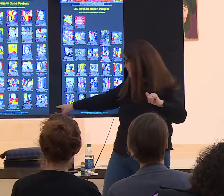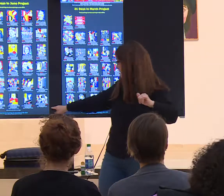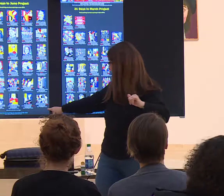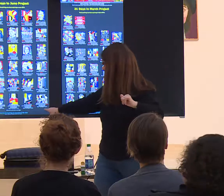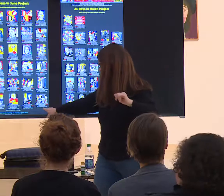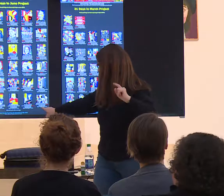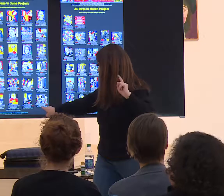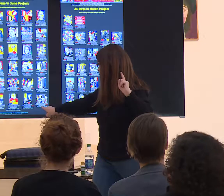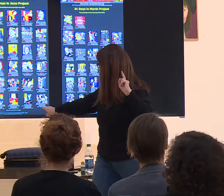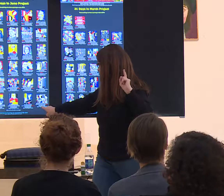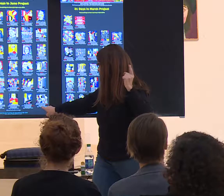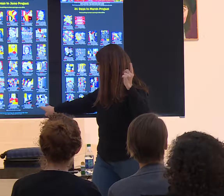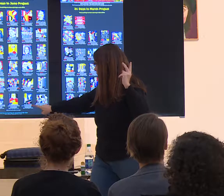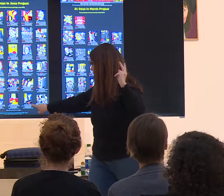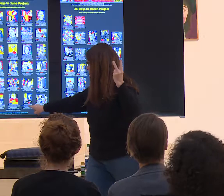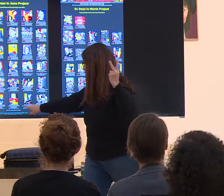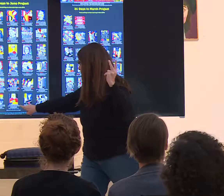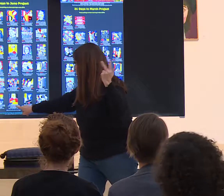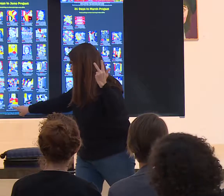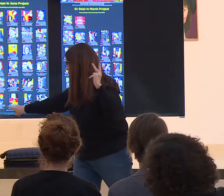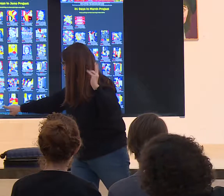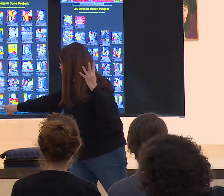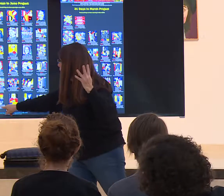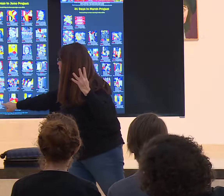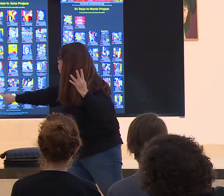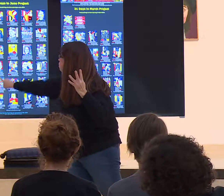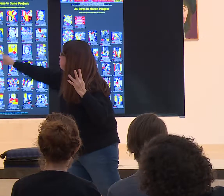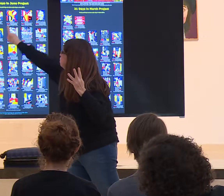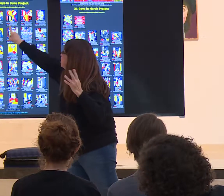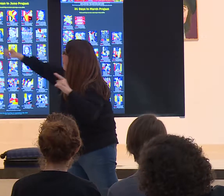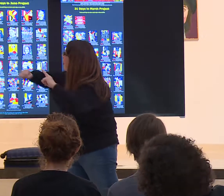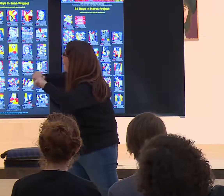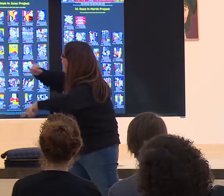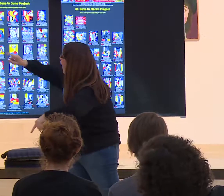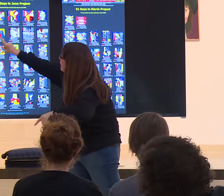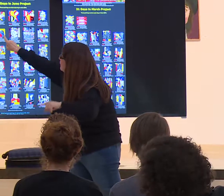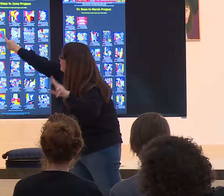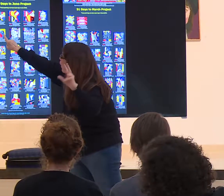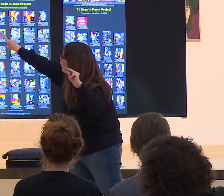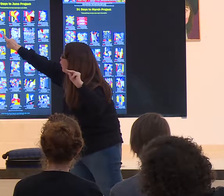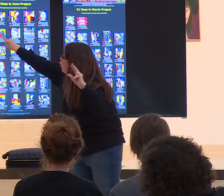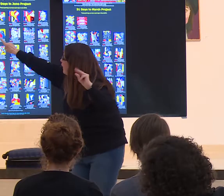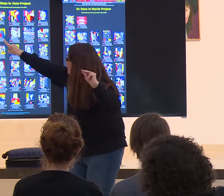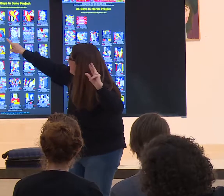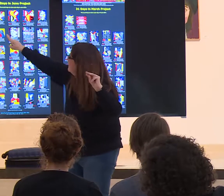to the 30th day are all shown here. Starting at the bottom, we have Number 1,